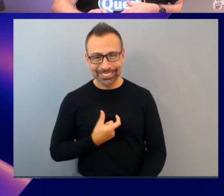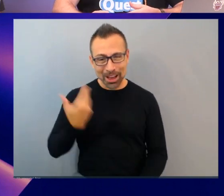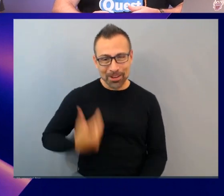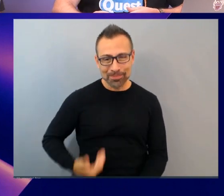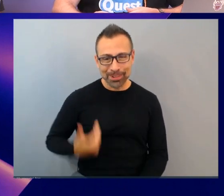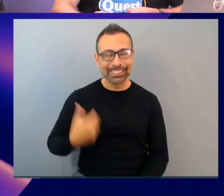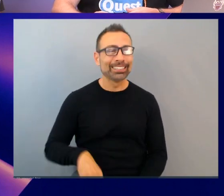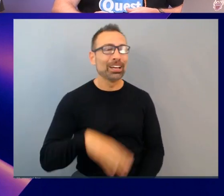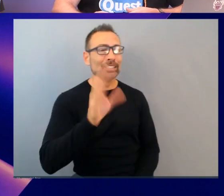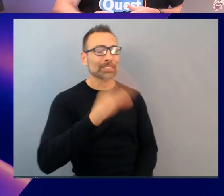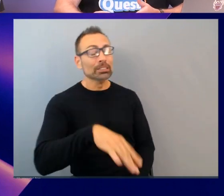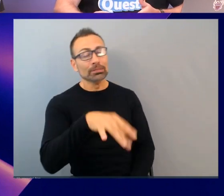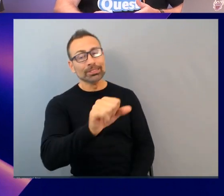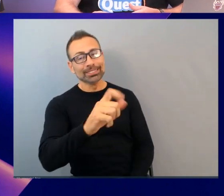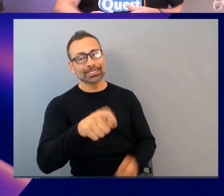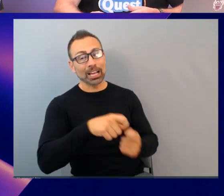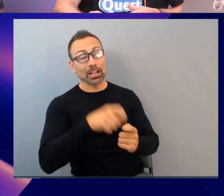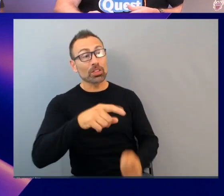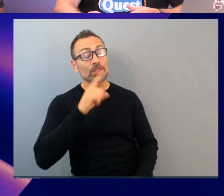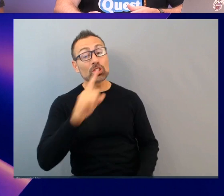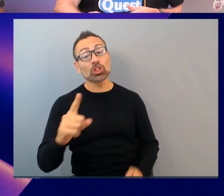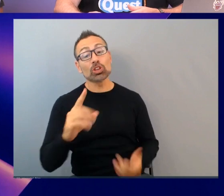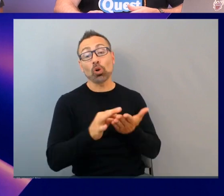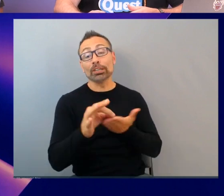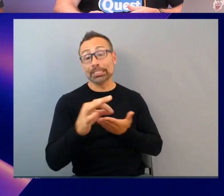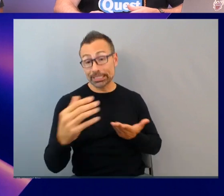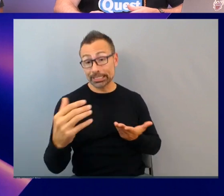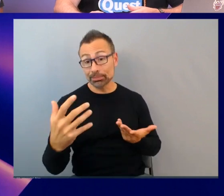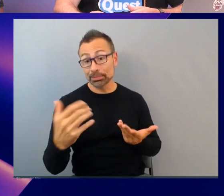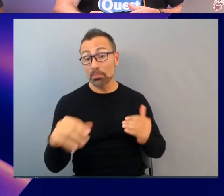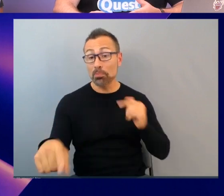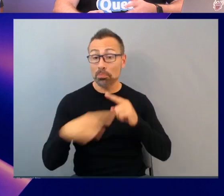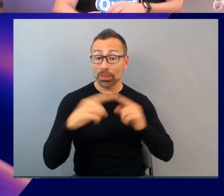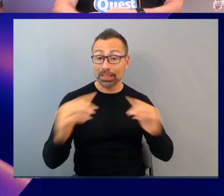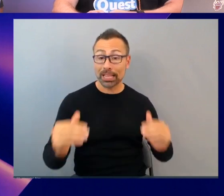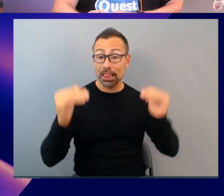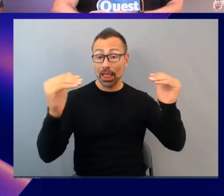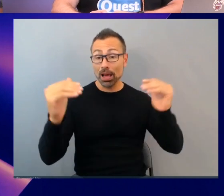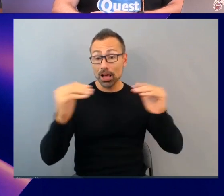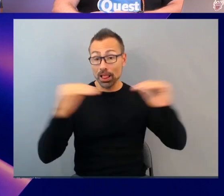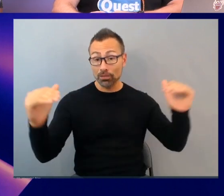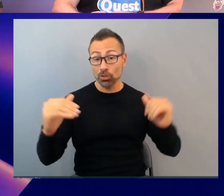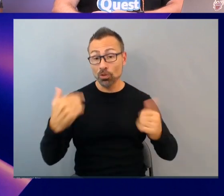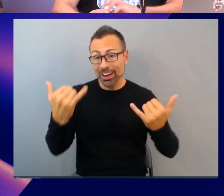And level in the game. So I am on the level four. If I open my XR device,